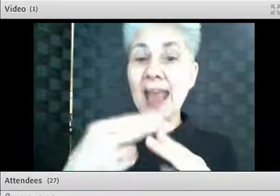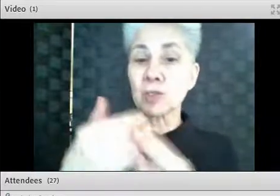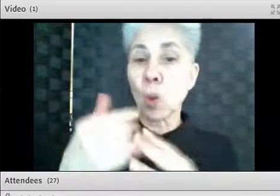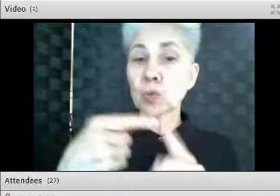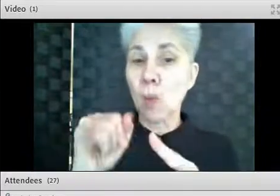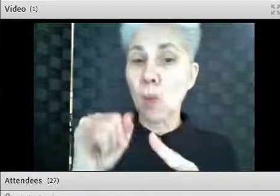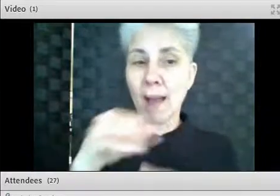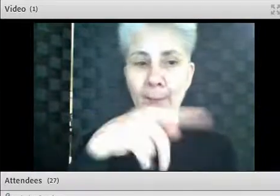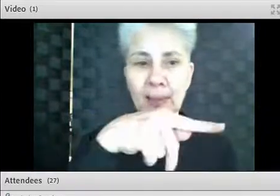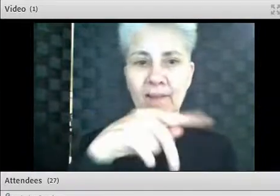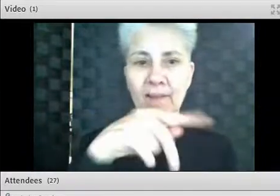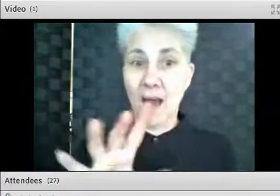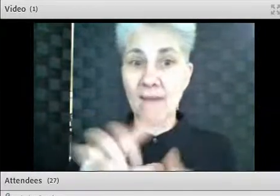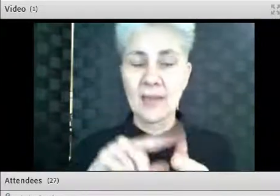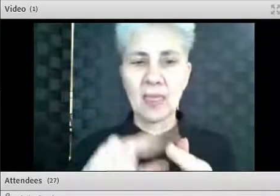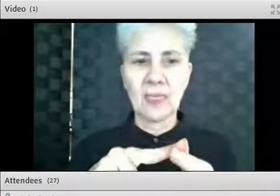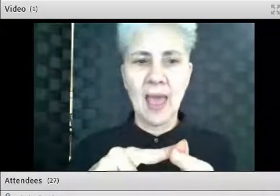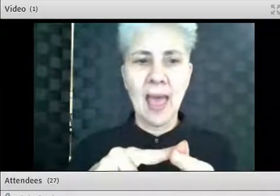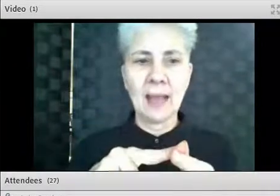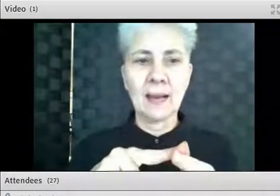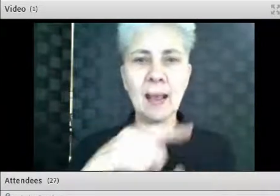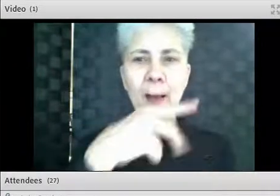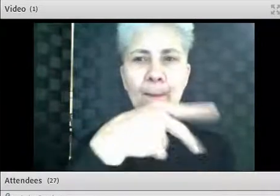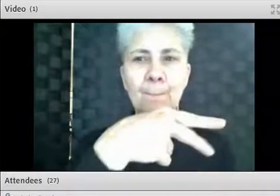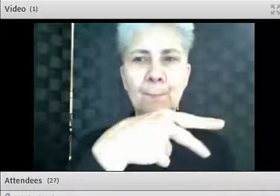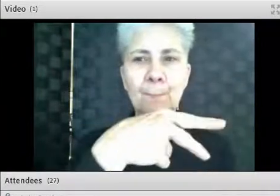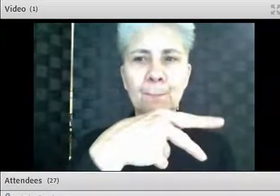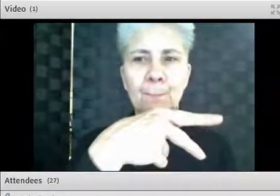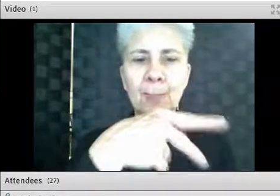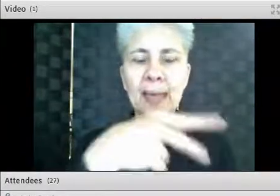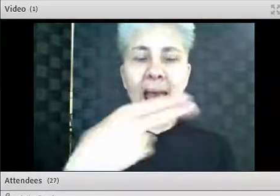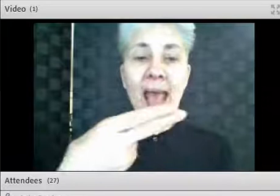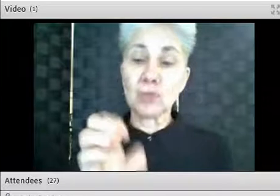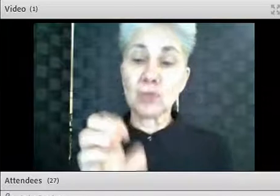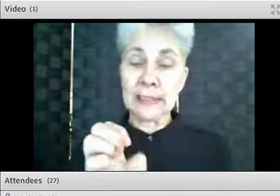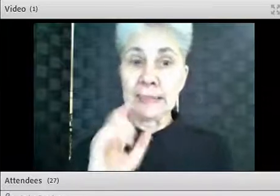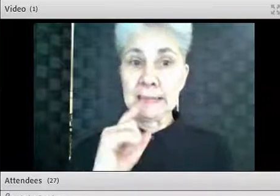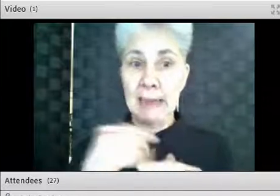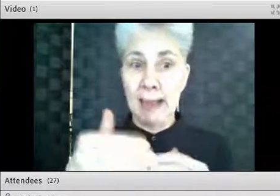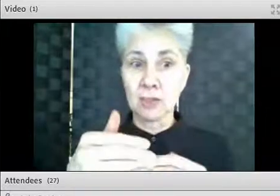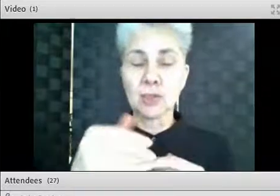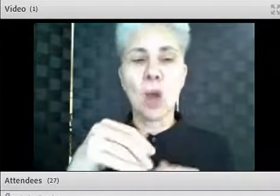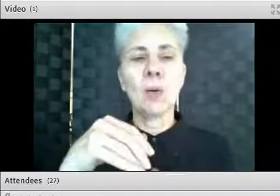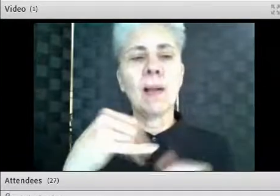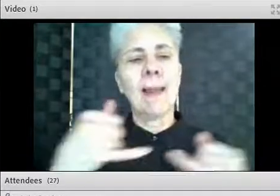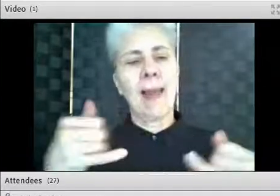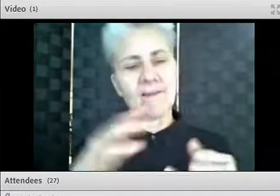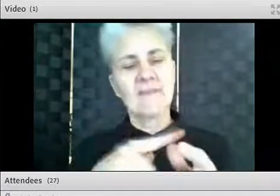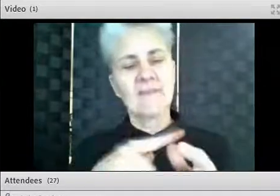and then P-H-E is next, so then we go to line five, and then we definitely have four there,